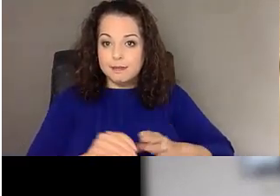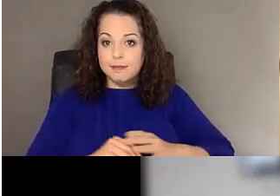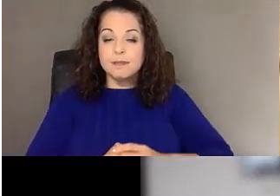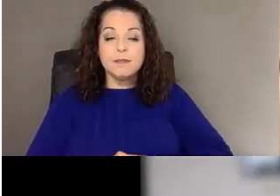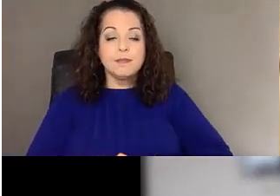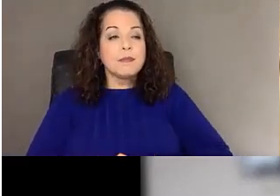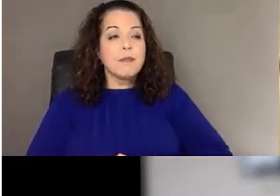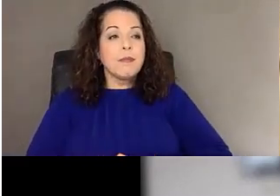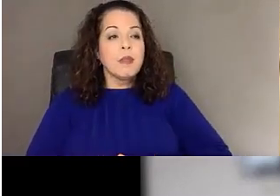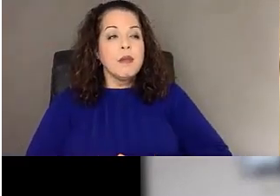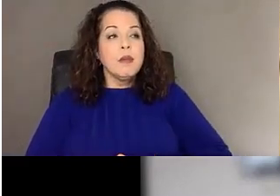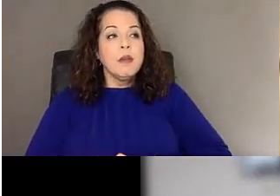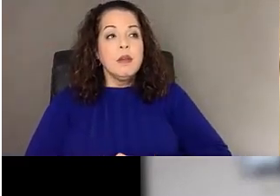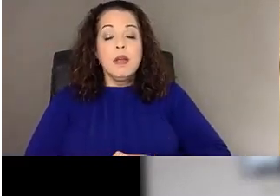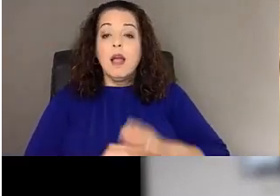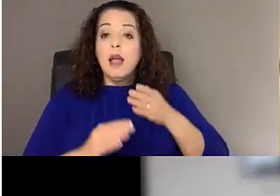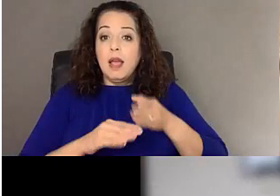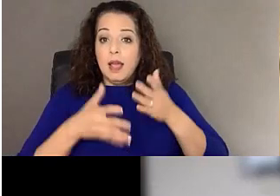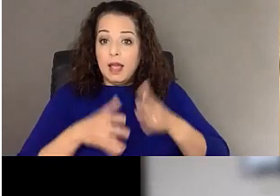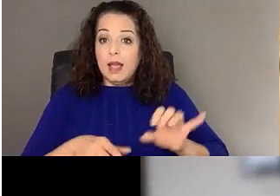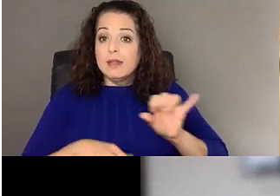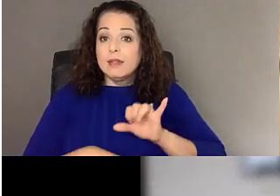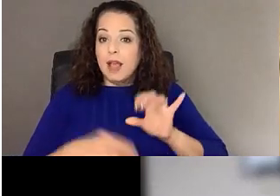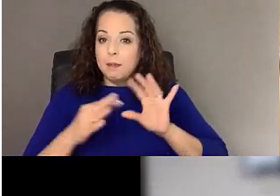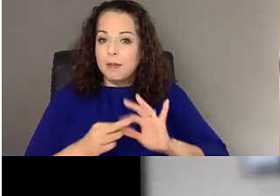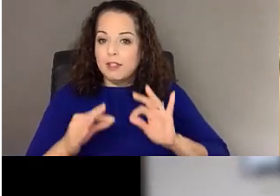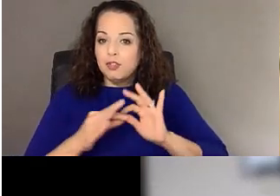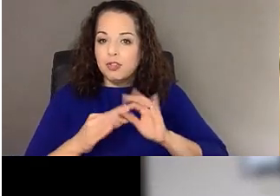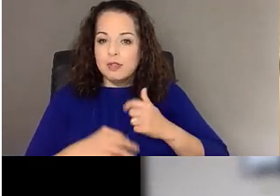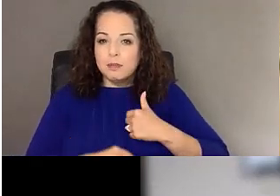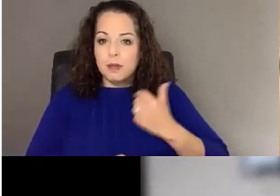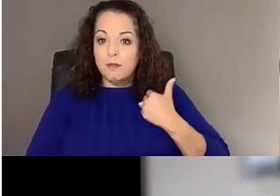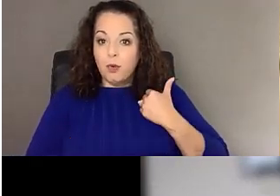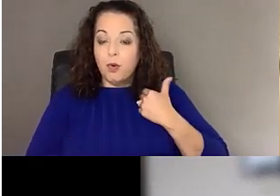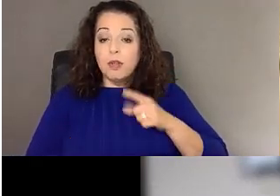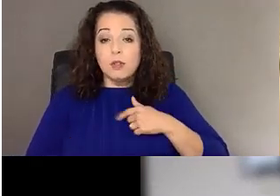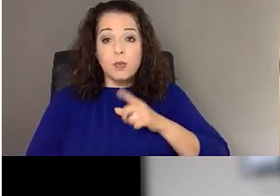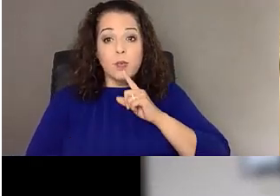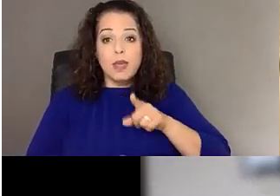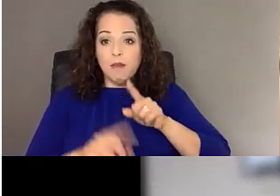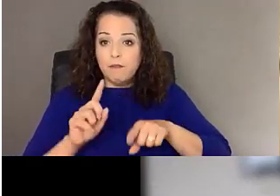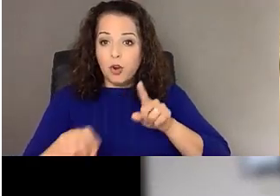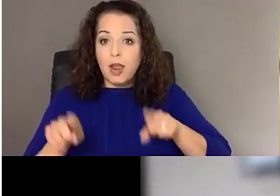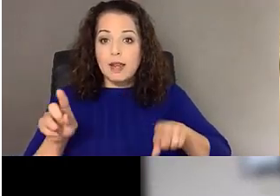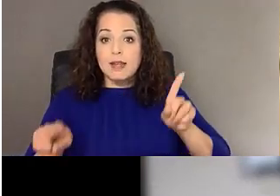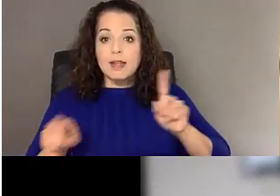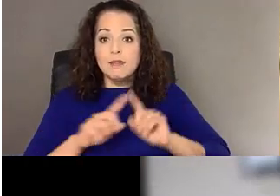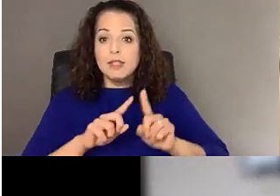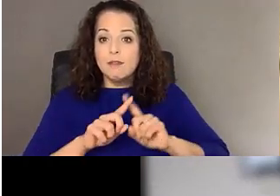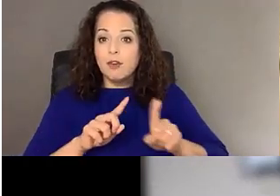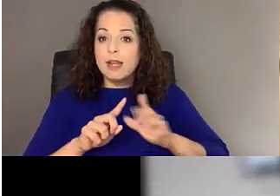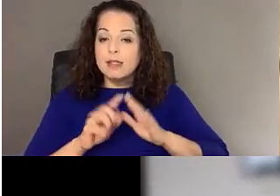So as I mentioned, there were a real variety of different methods, and outcome measures,